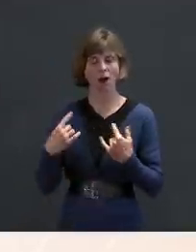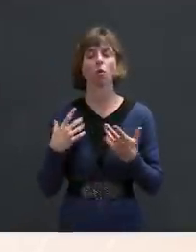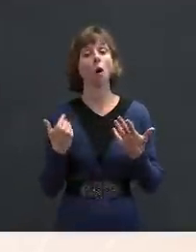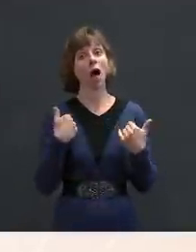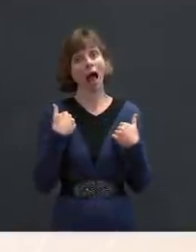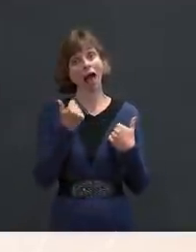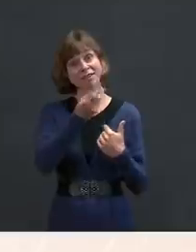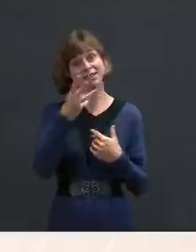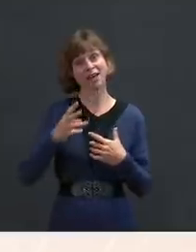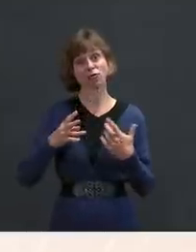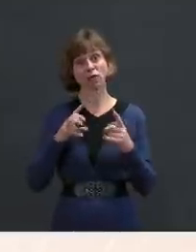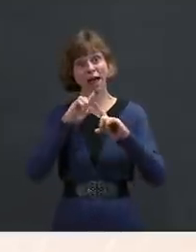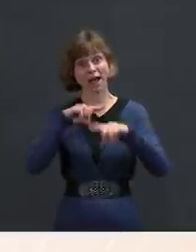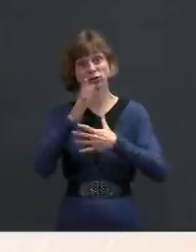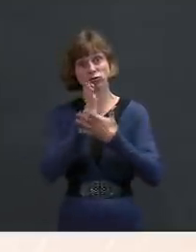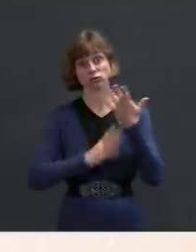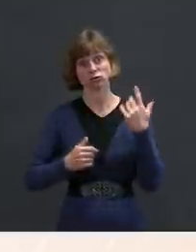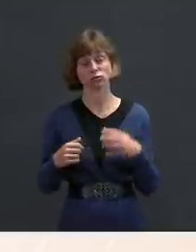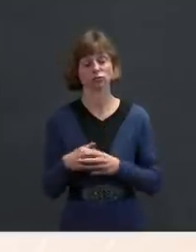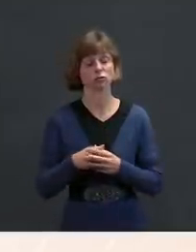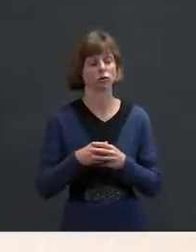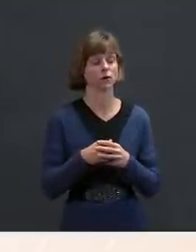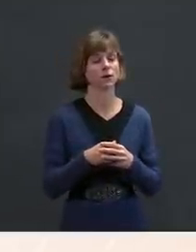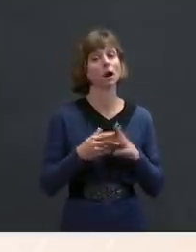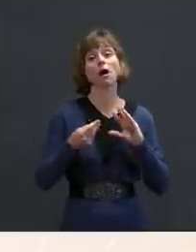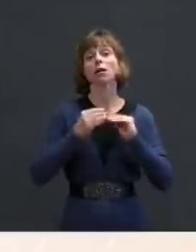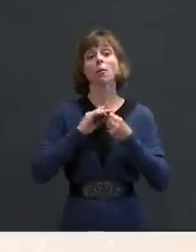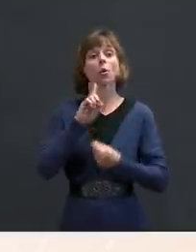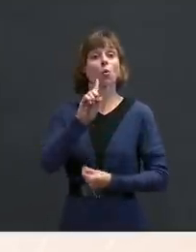Number one, of course, with respect to our resources,